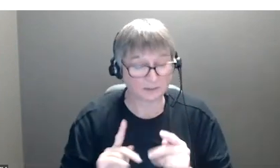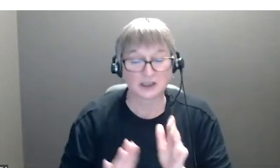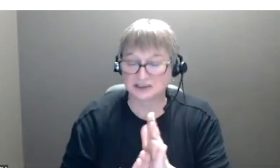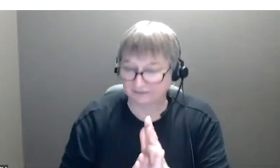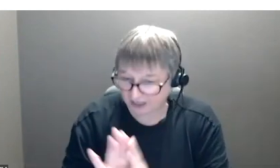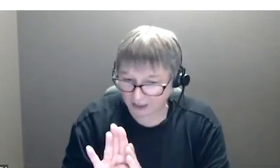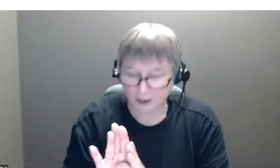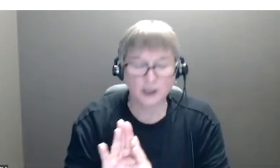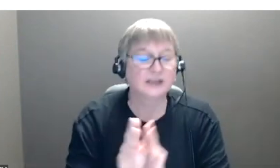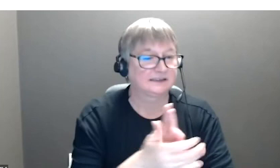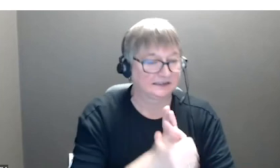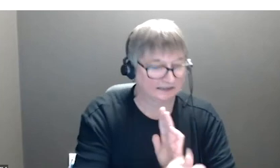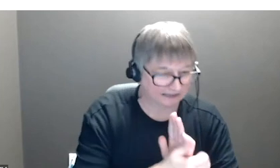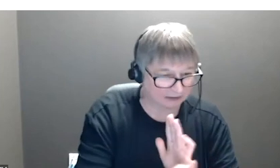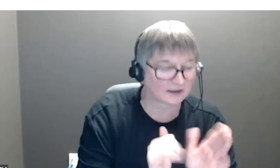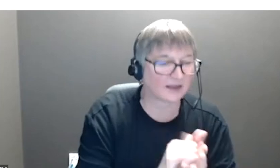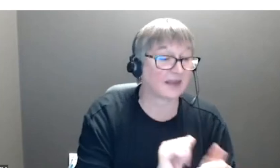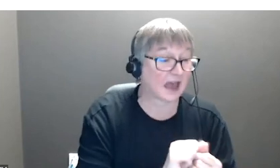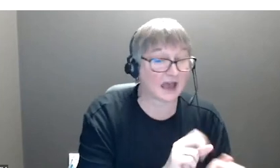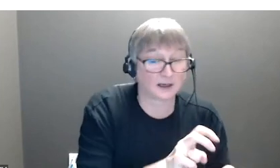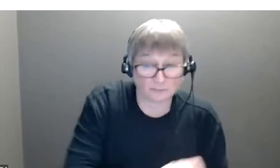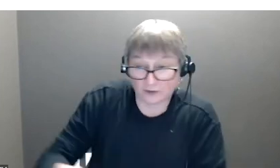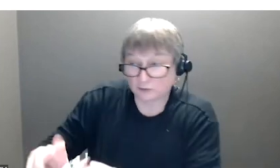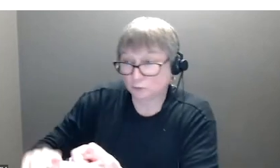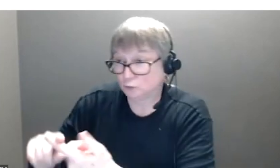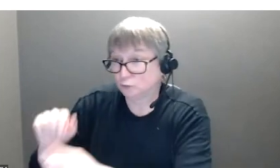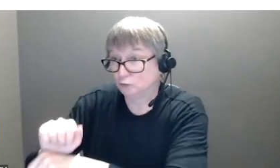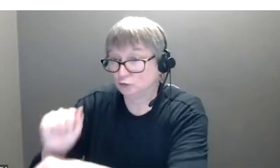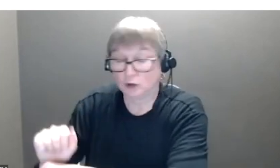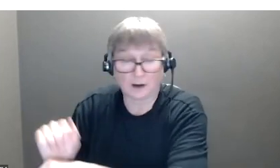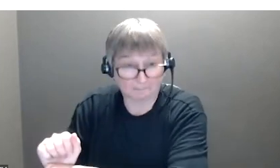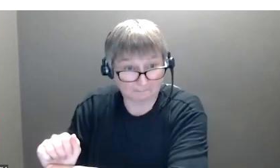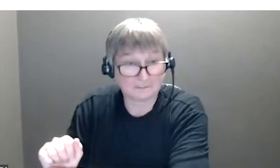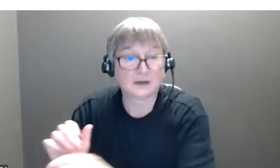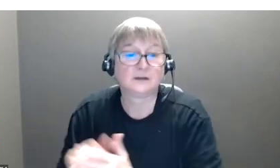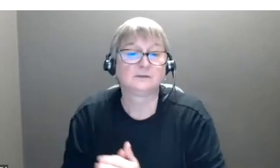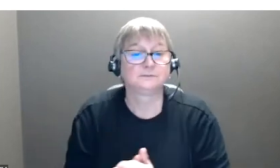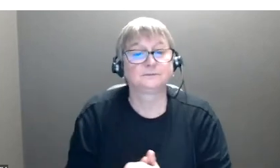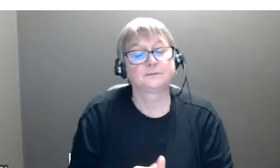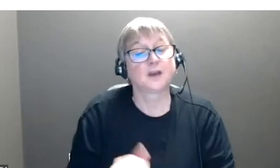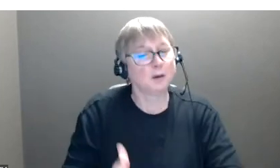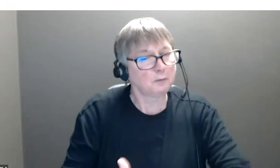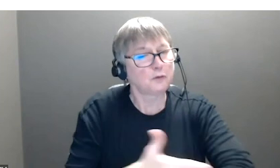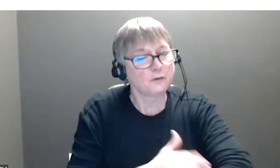soft skills, improvement of overall well-being, attitudes, behaviors and motivation, increase